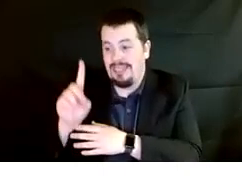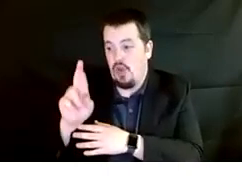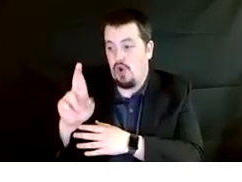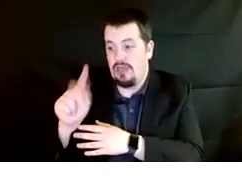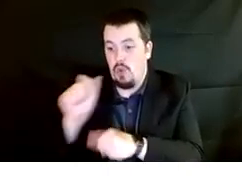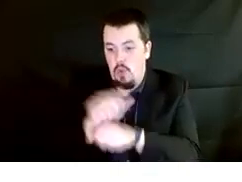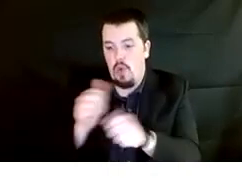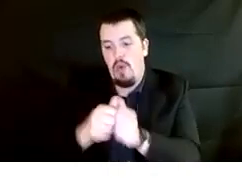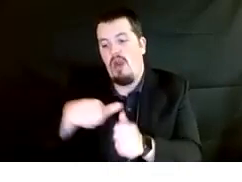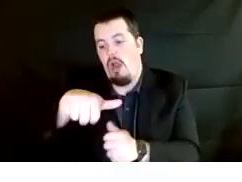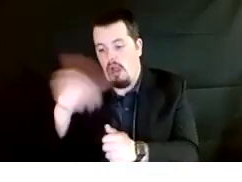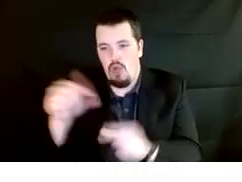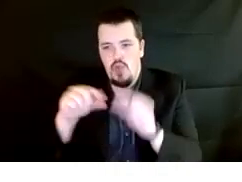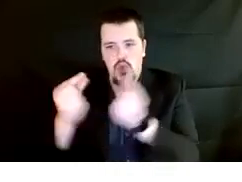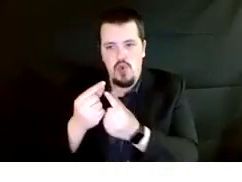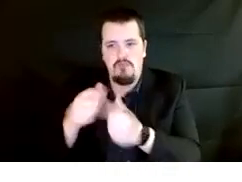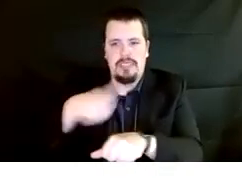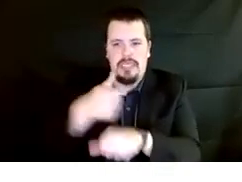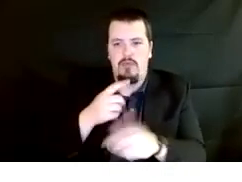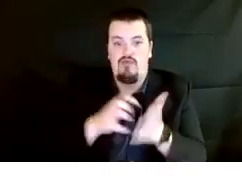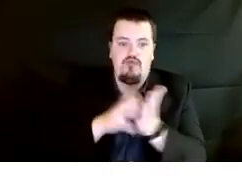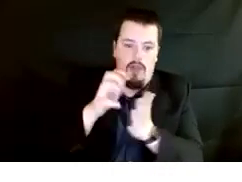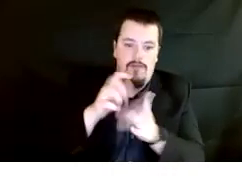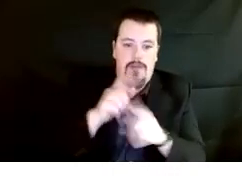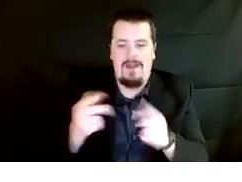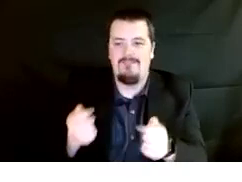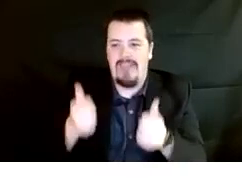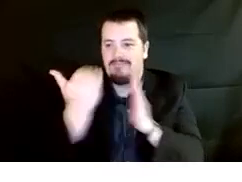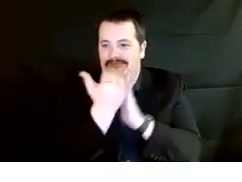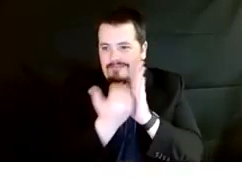put out some really rough quick guidance on how to handle this situation and the first thing we